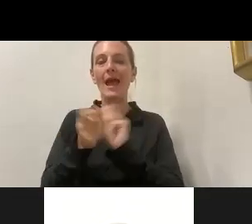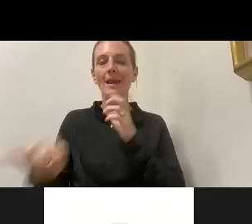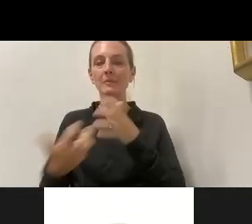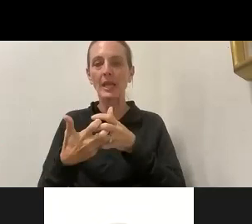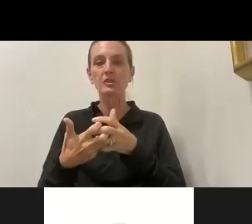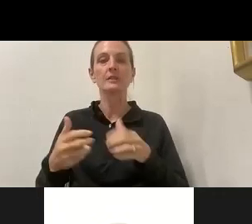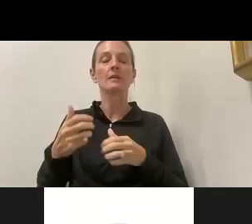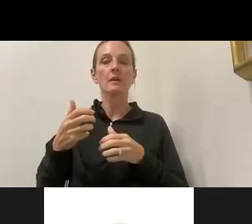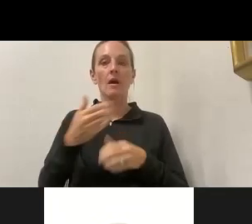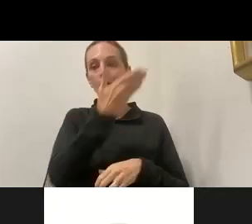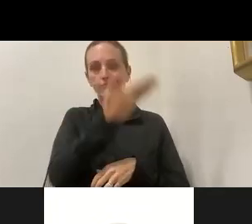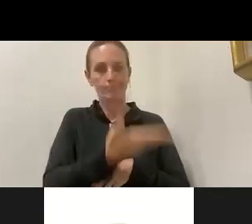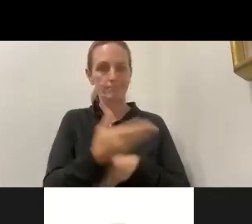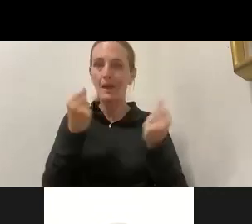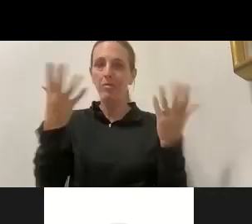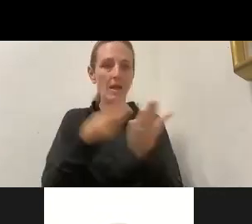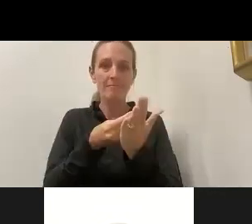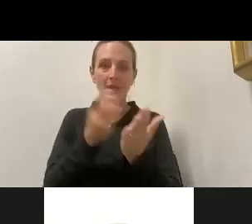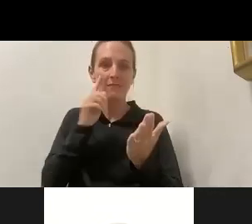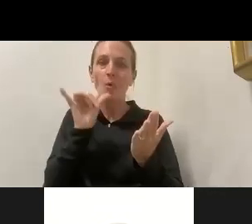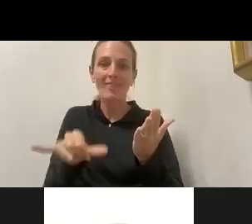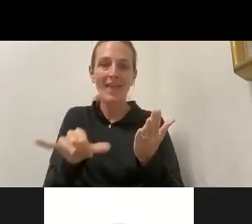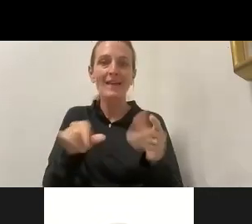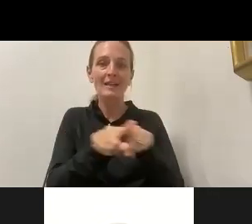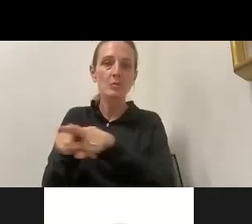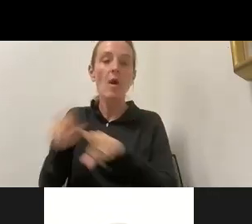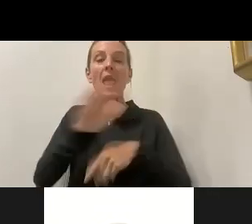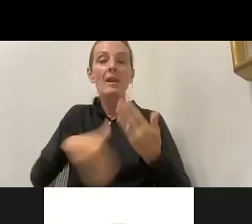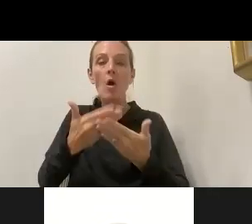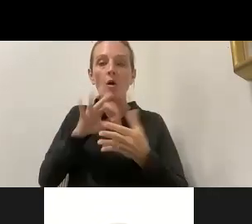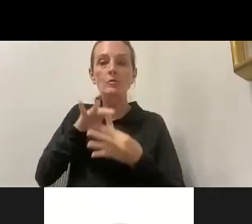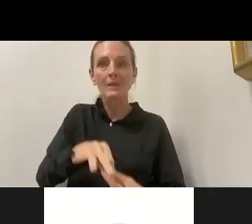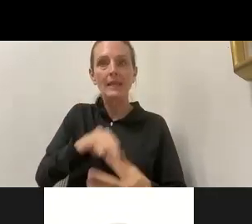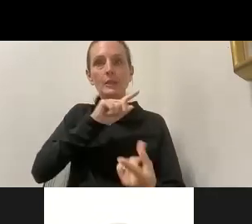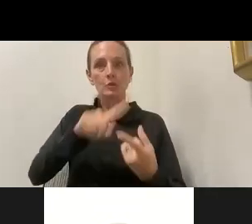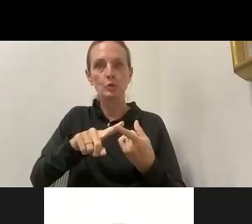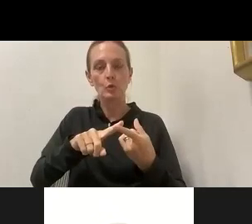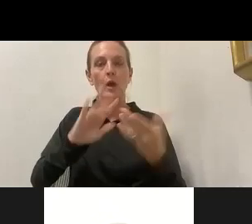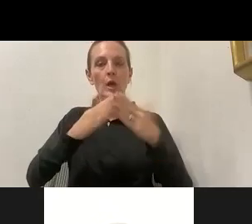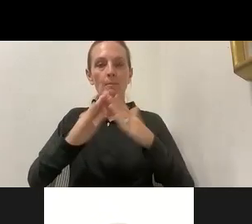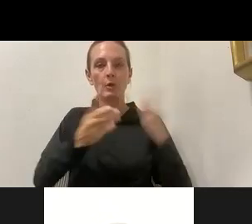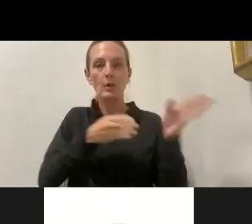for that as well. And all of this relates to community planning. Ok, and the next slide.